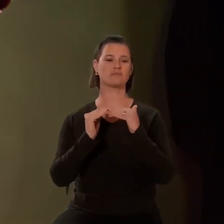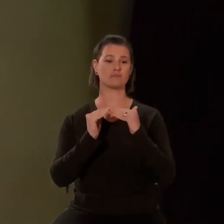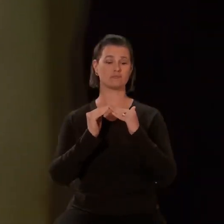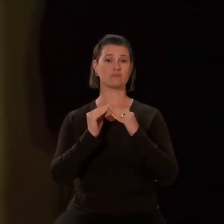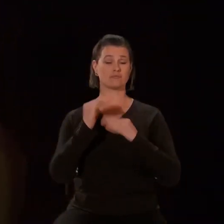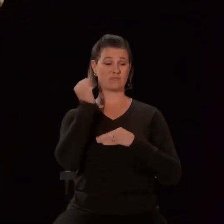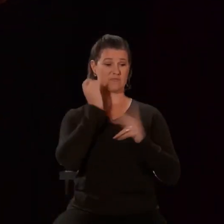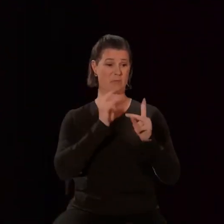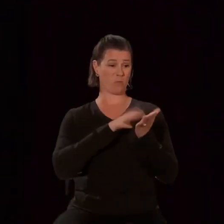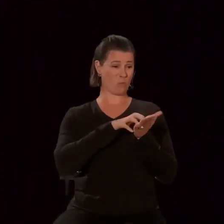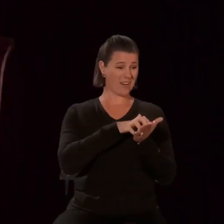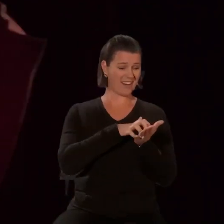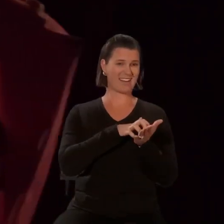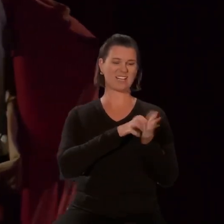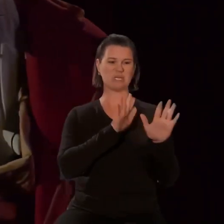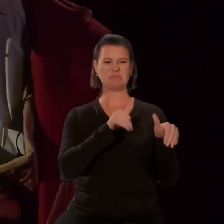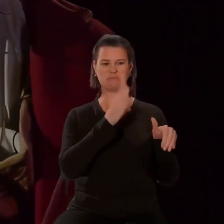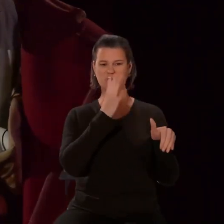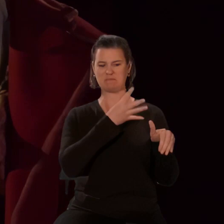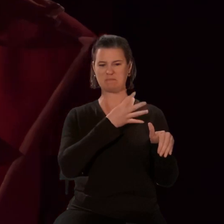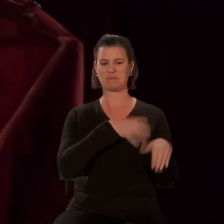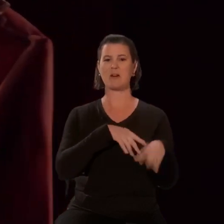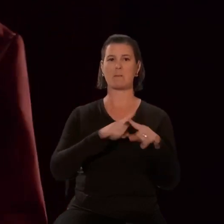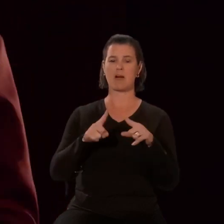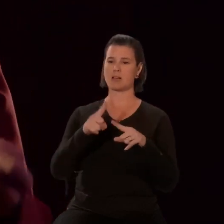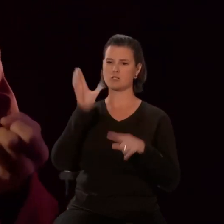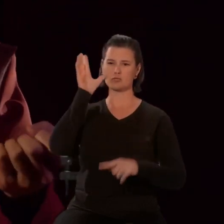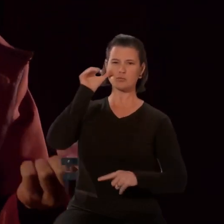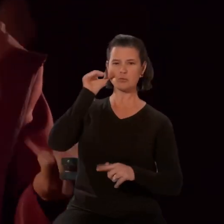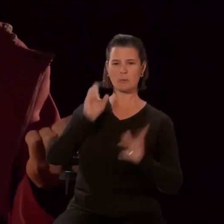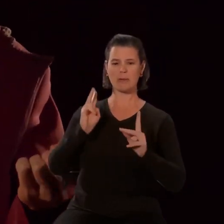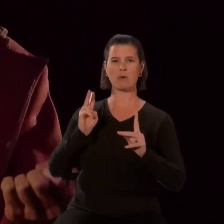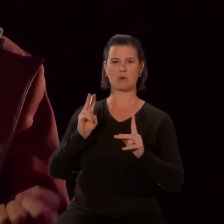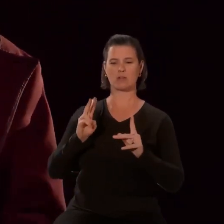The weak and timid were spared, while the stubborn and wrong-headed were given a double dose.